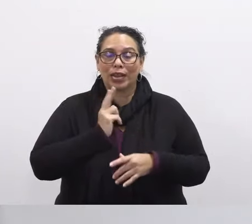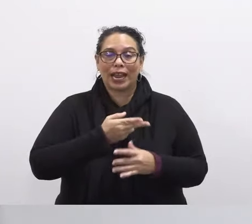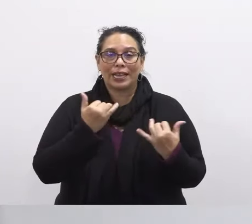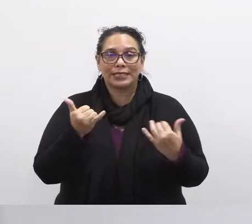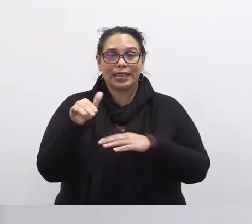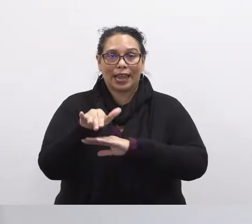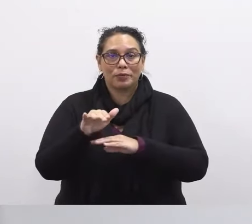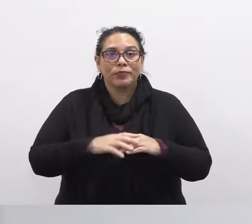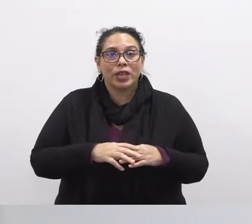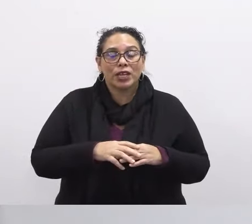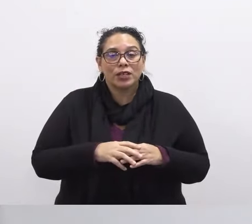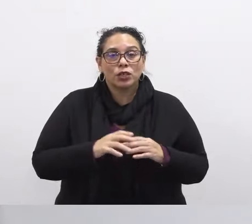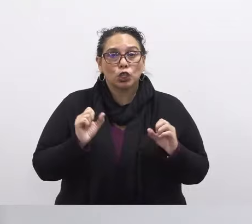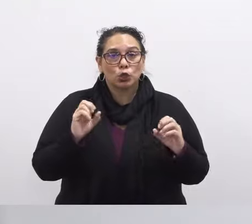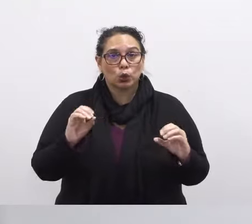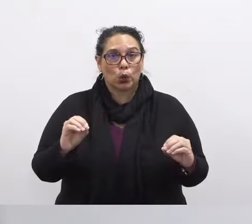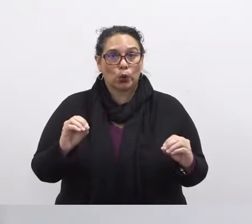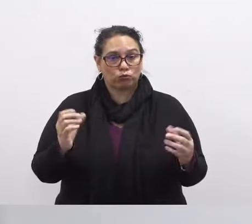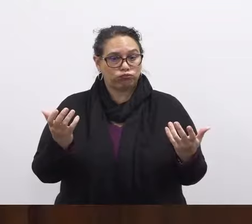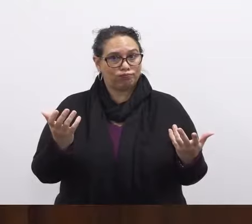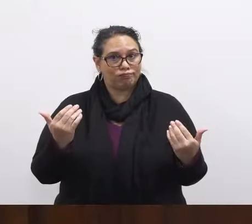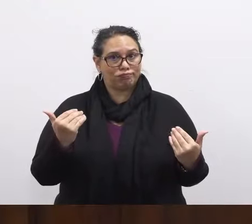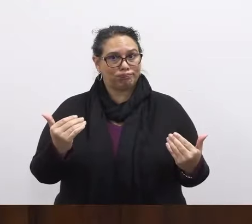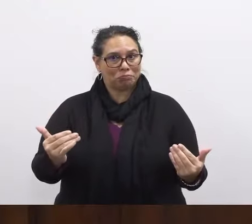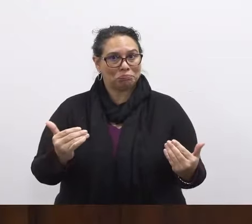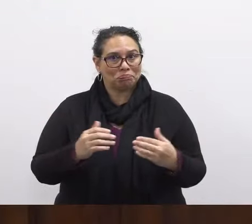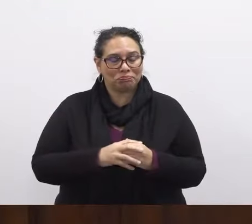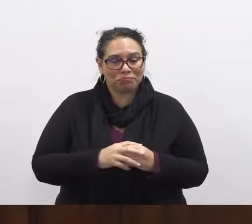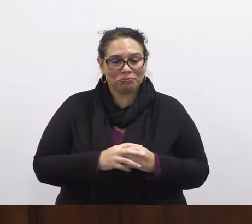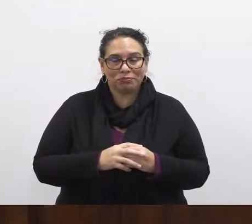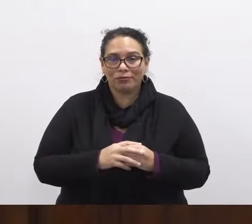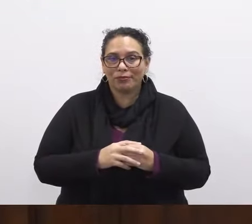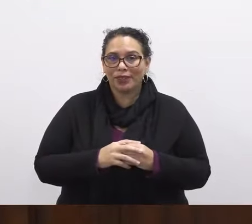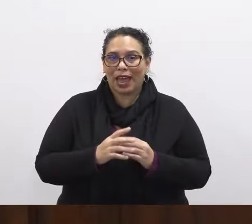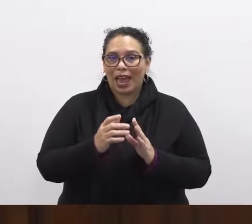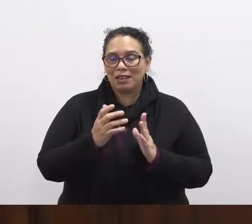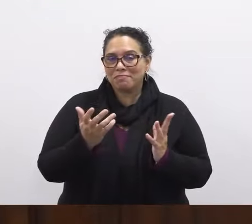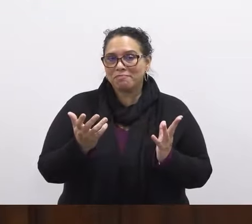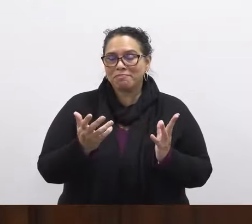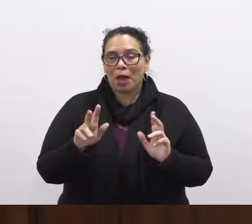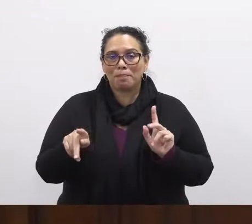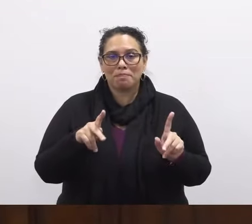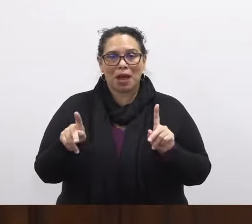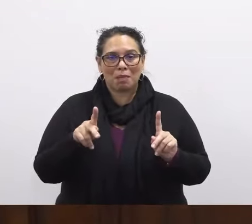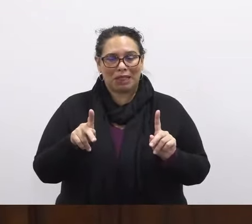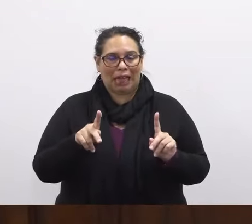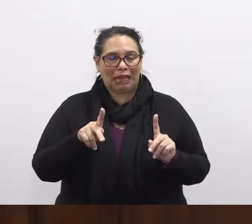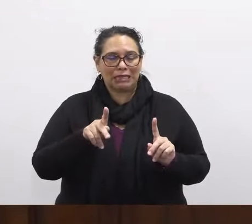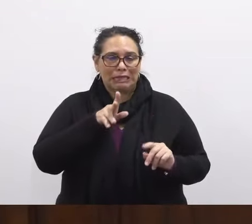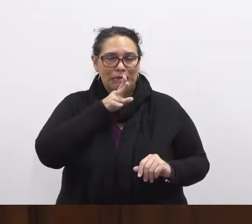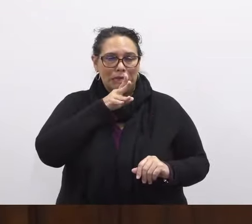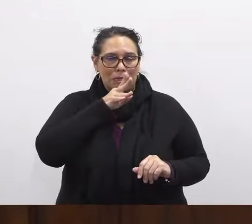So, we will move on to item 15, public testimony on items listed on our agenda.